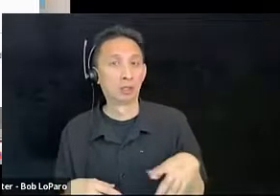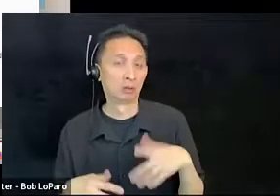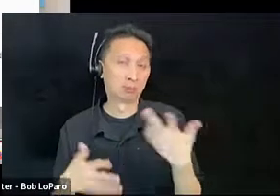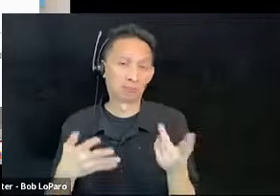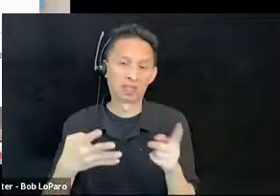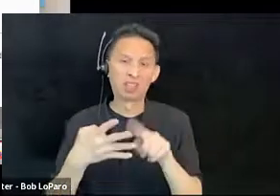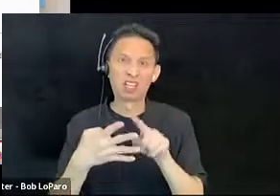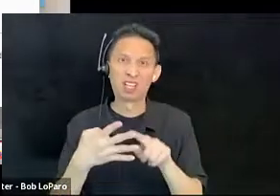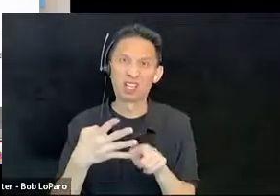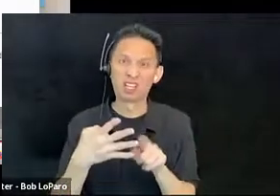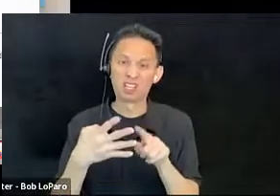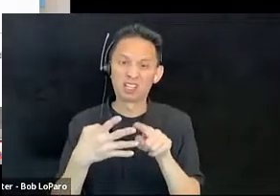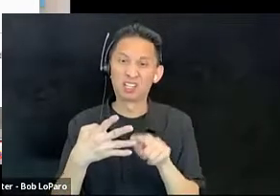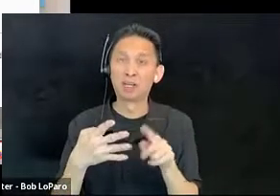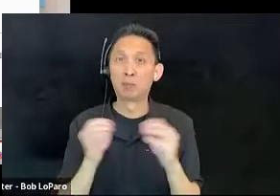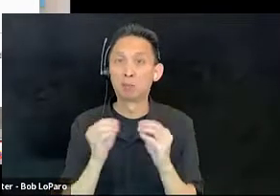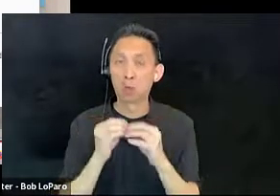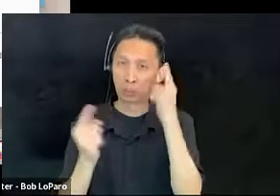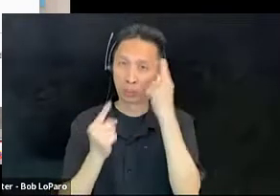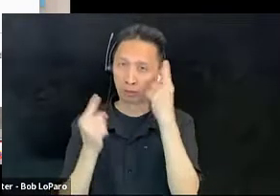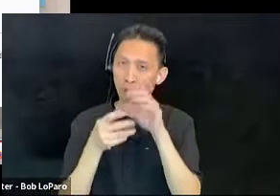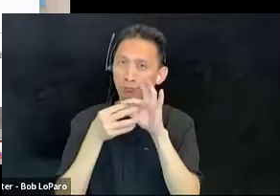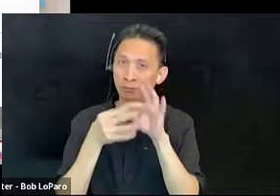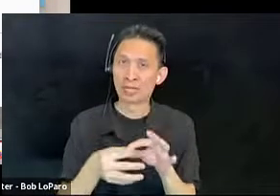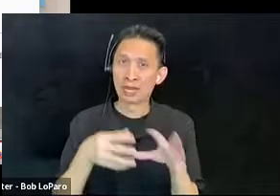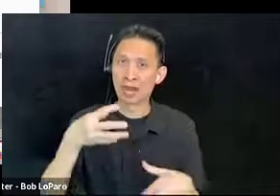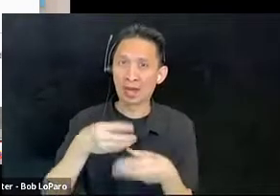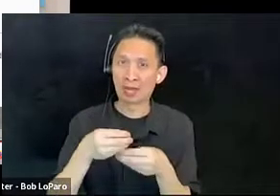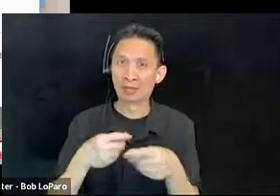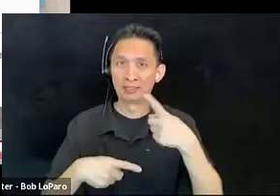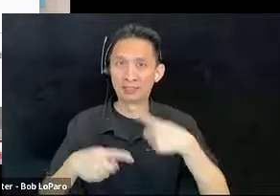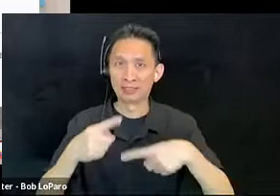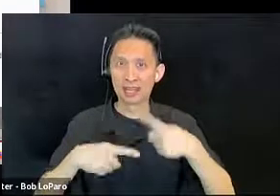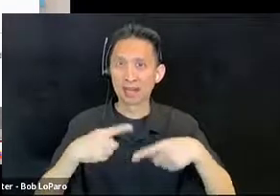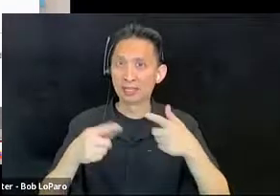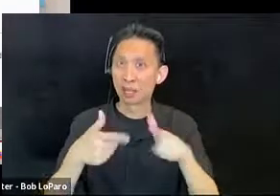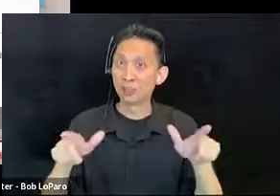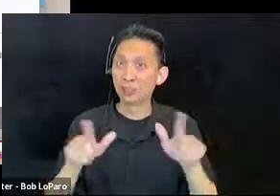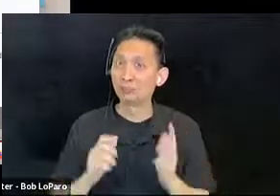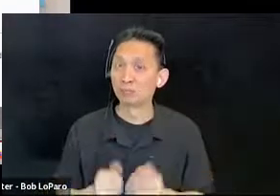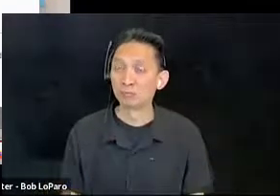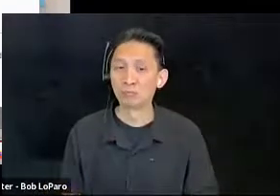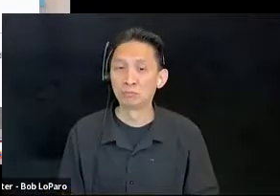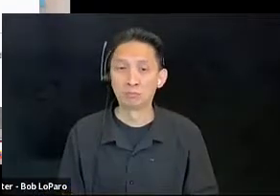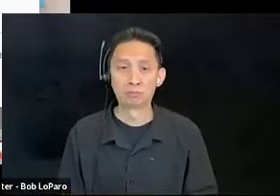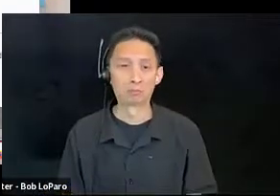Late phase two. Now, remember I said, my student I'm thinking of is in late phase two